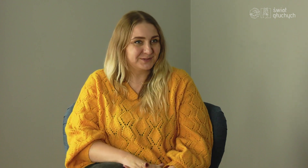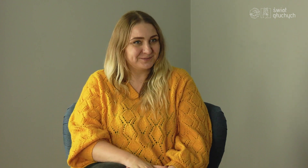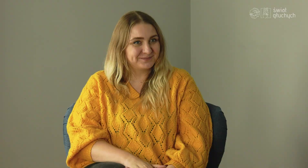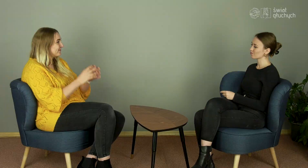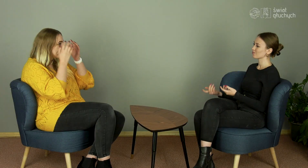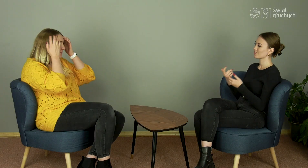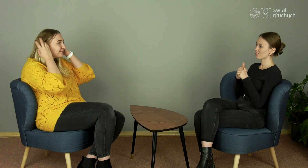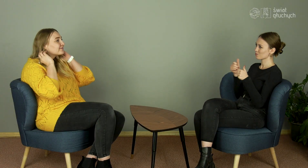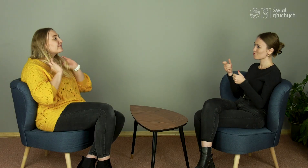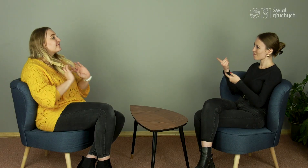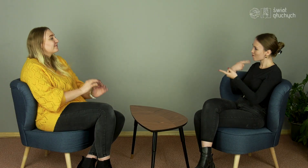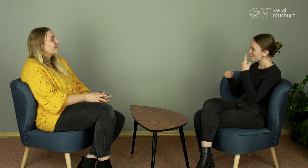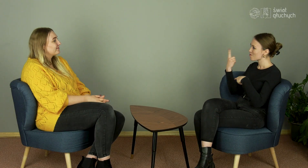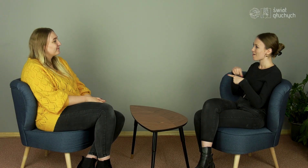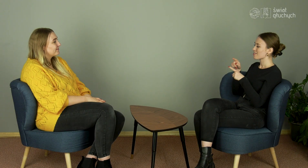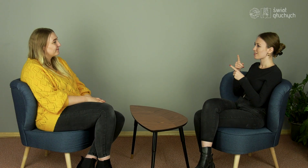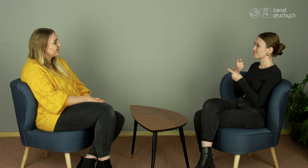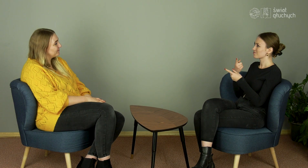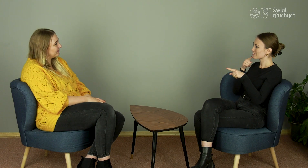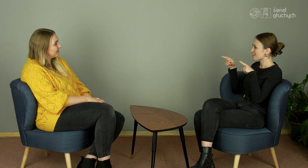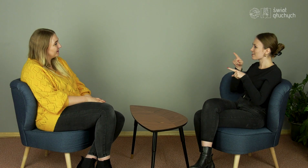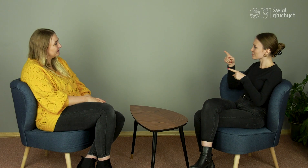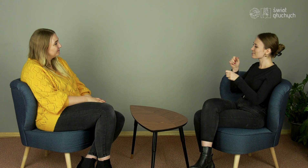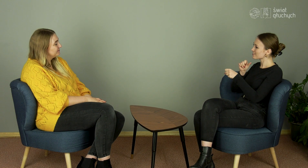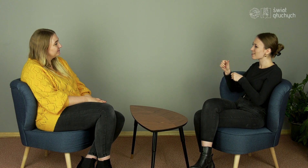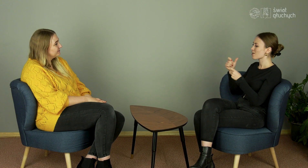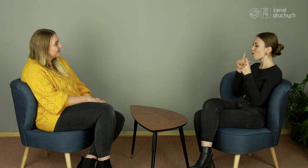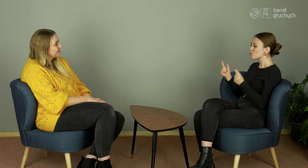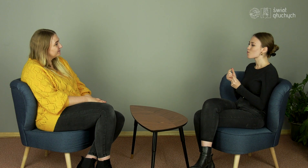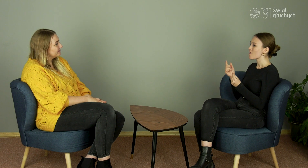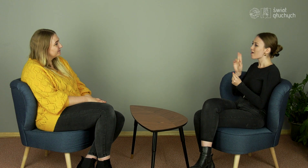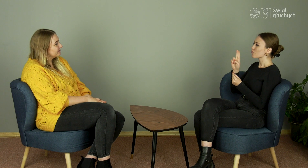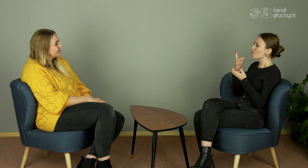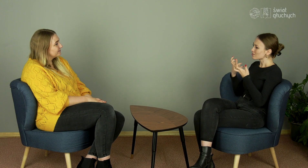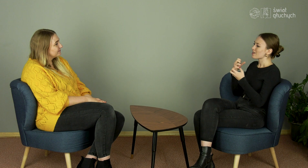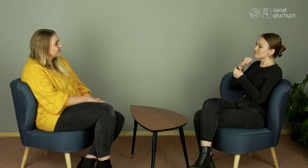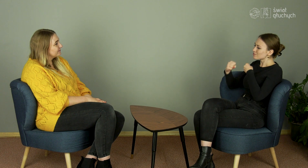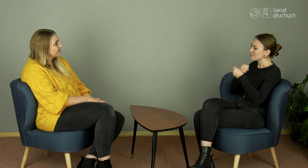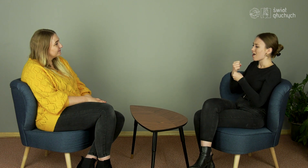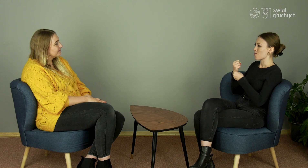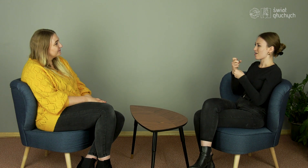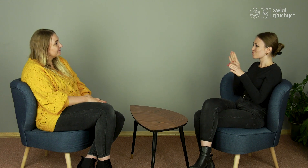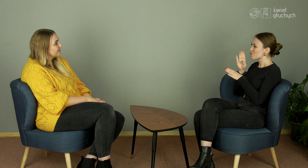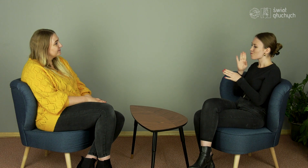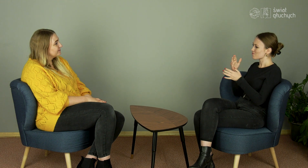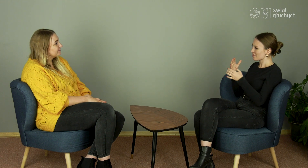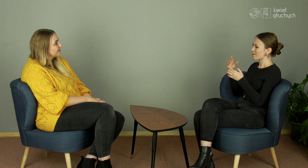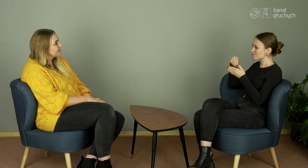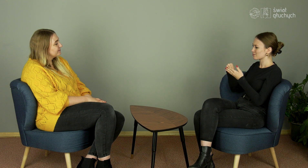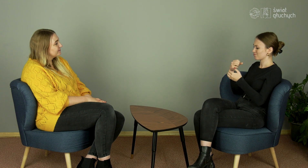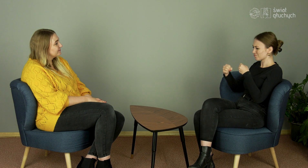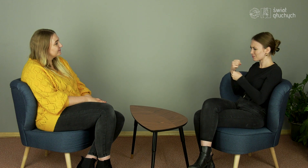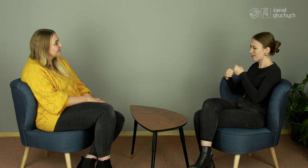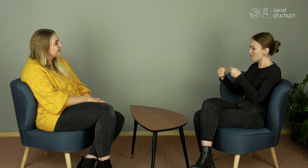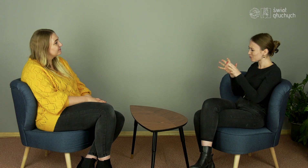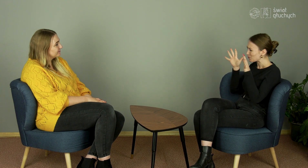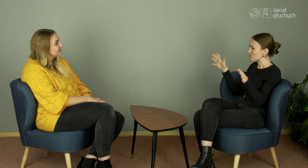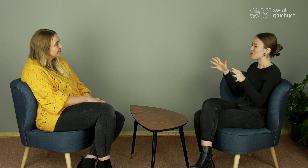What you are saying proves, that you are a person who works a lot,